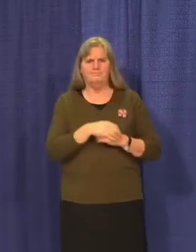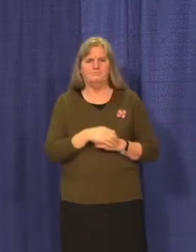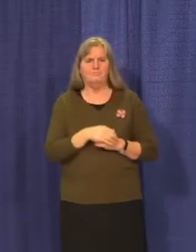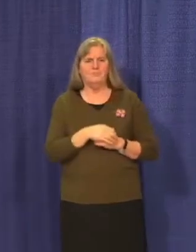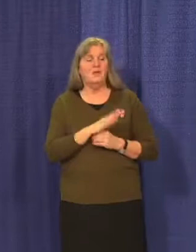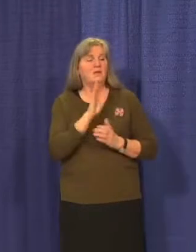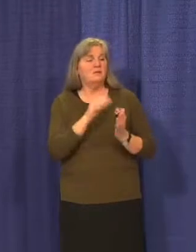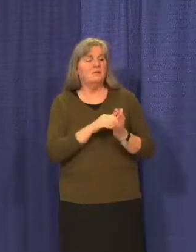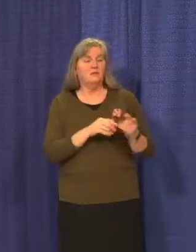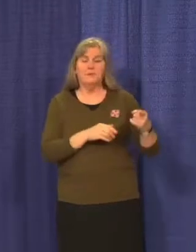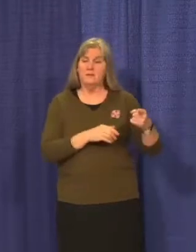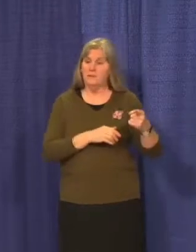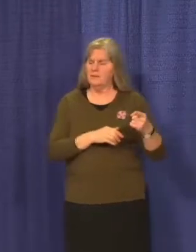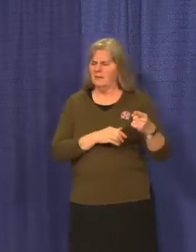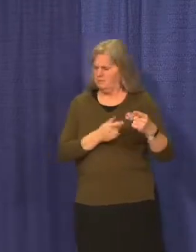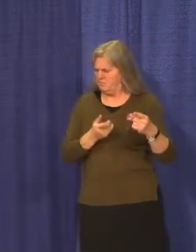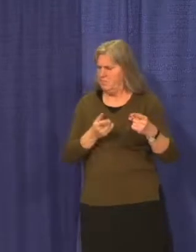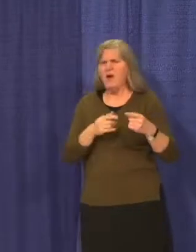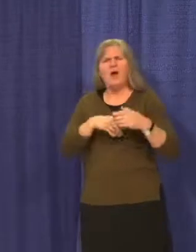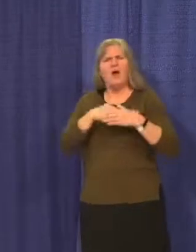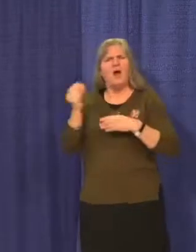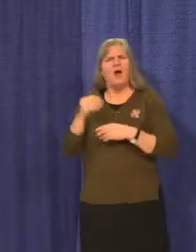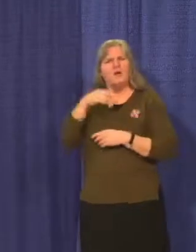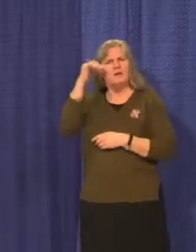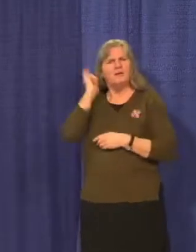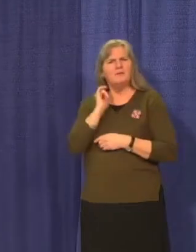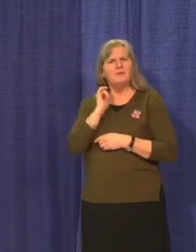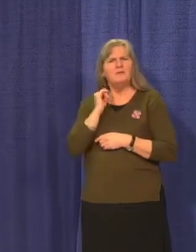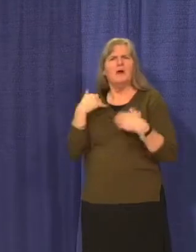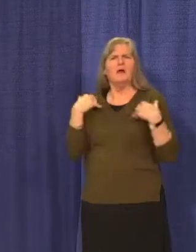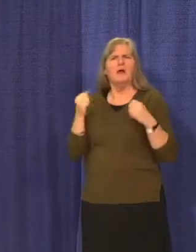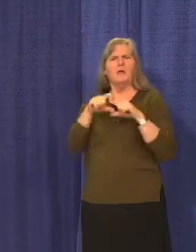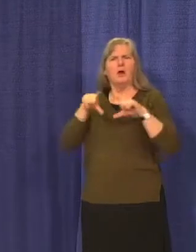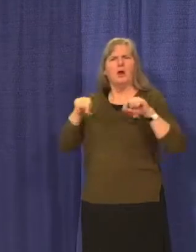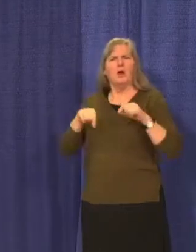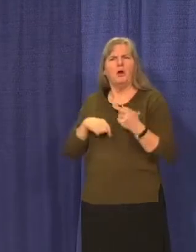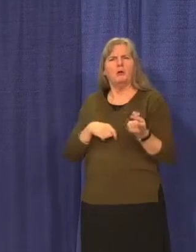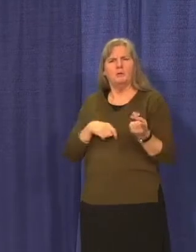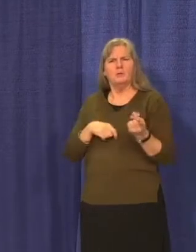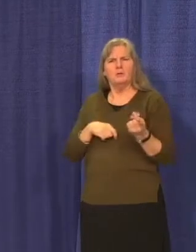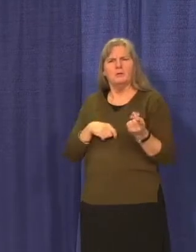At the clinic, they presented out of territory healthcare cards.